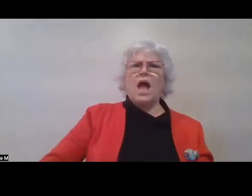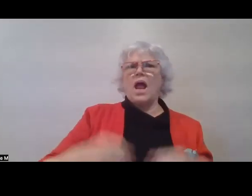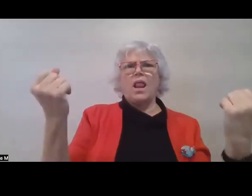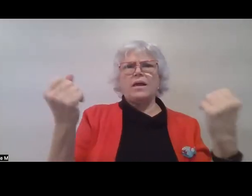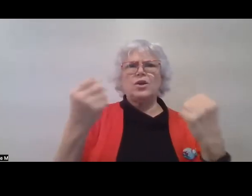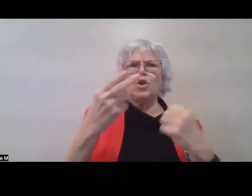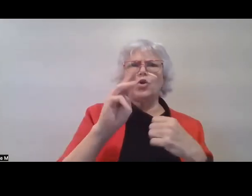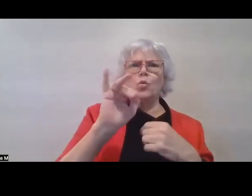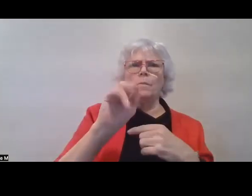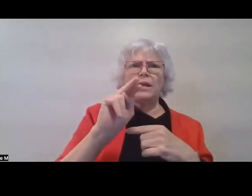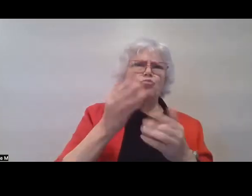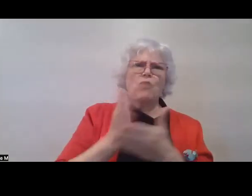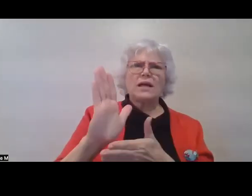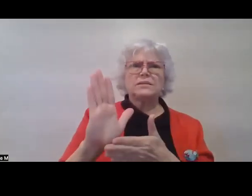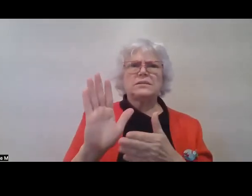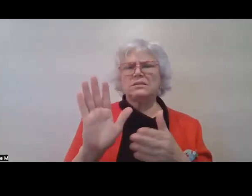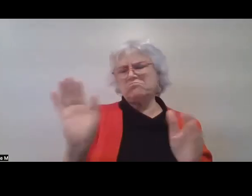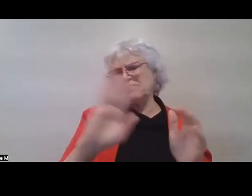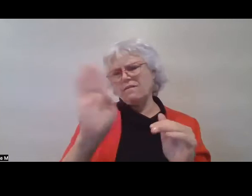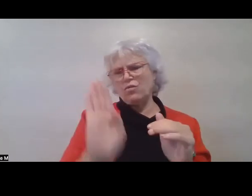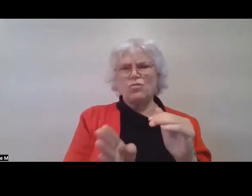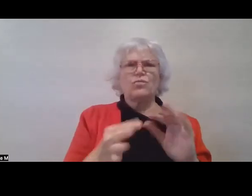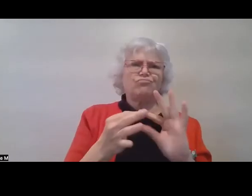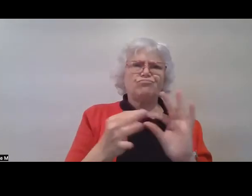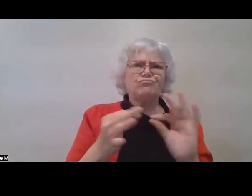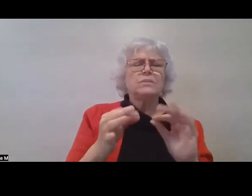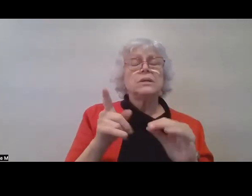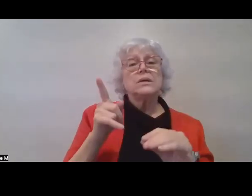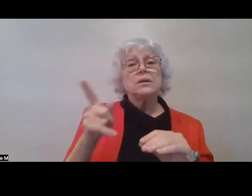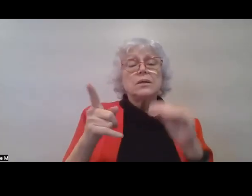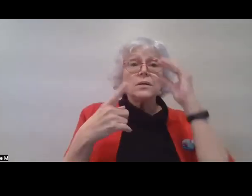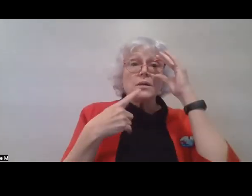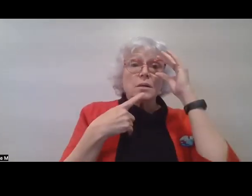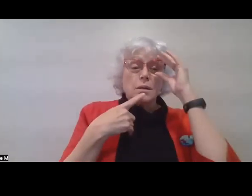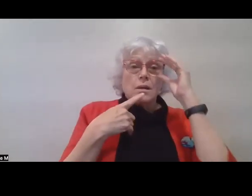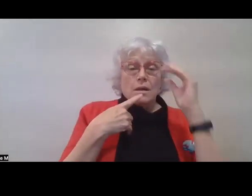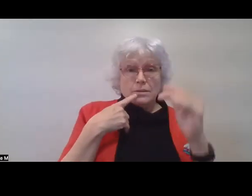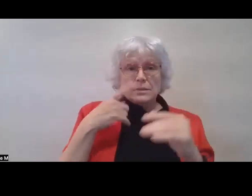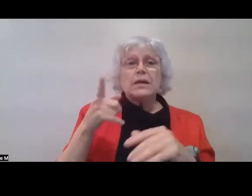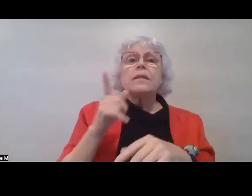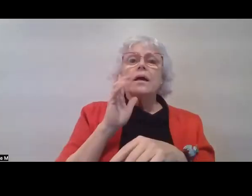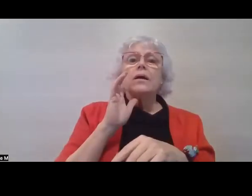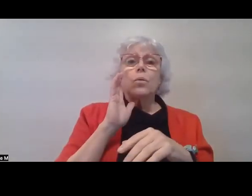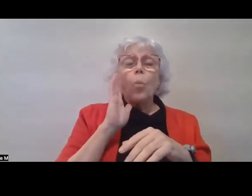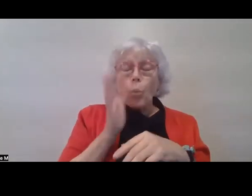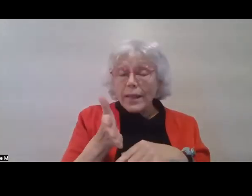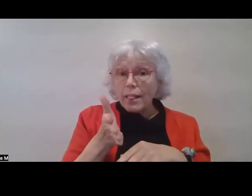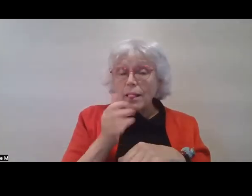She said they would work with the UN on any protest